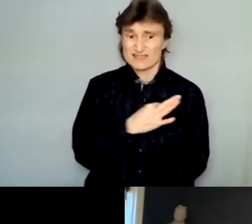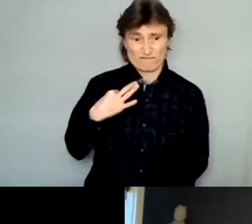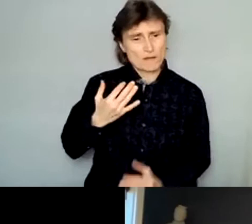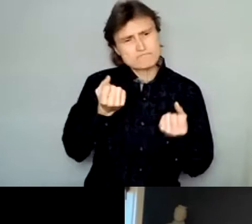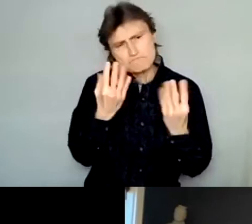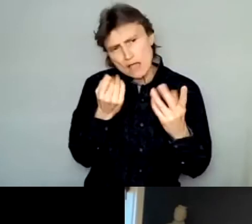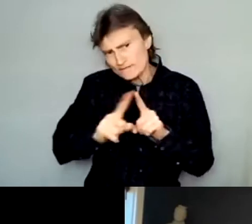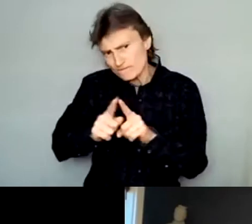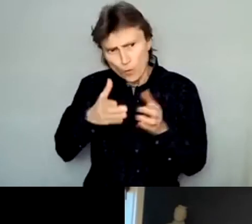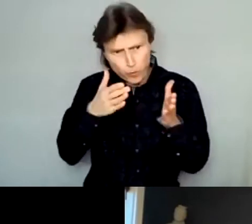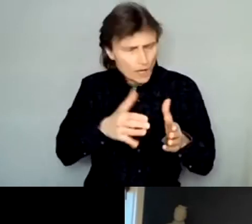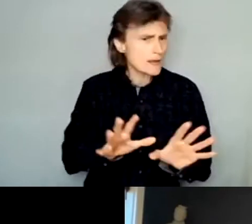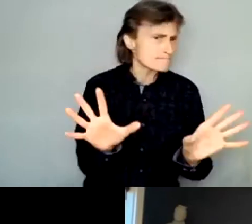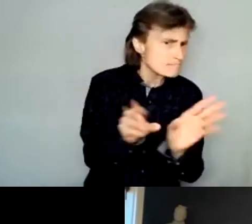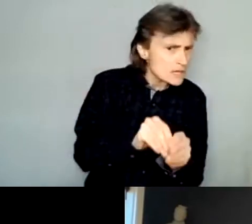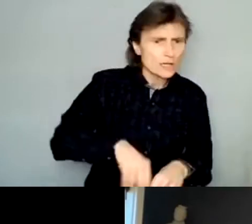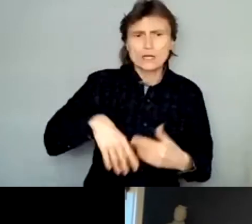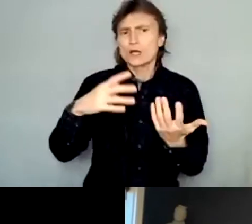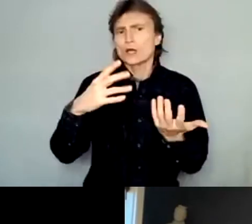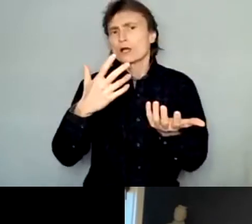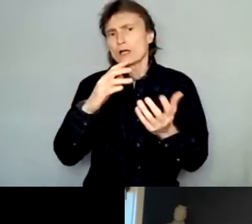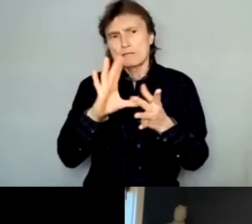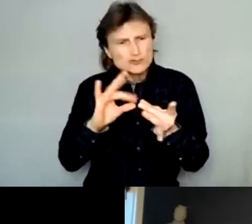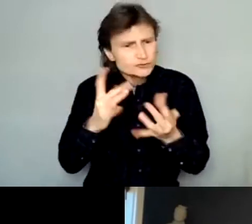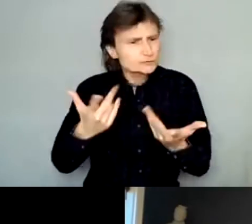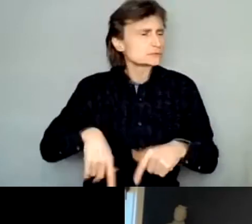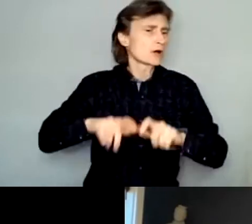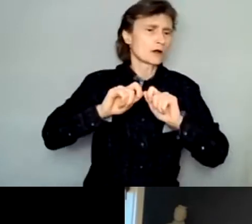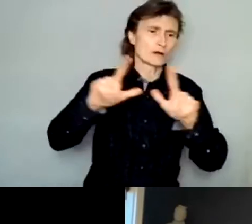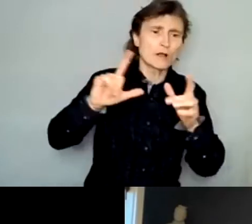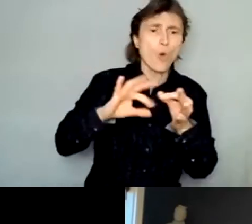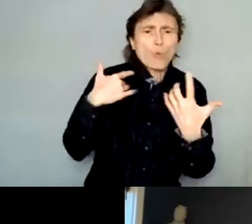it really was so that we could equip ourselves with as much good information as possible,